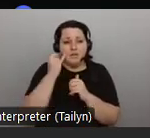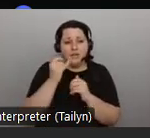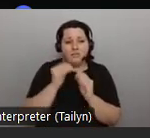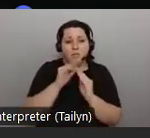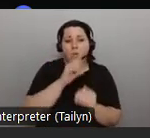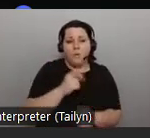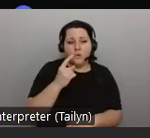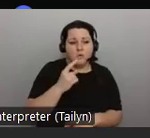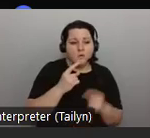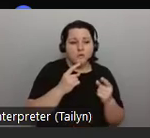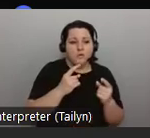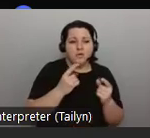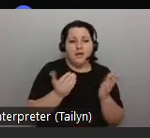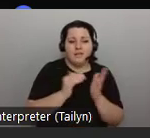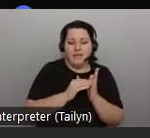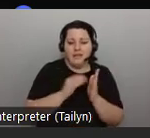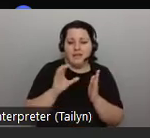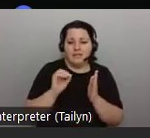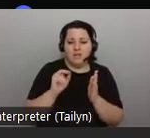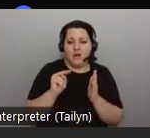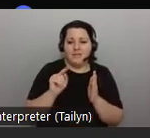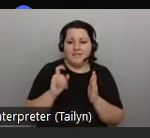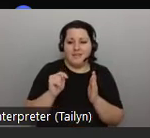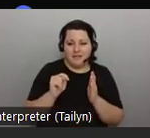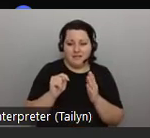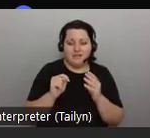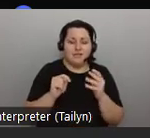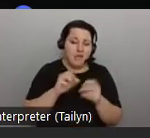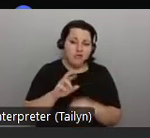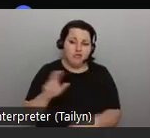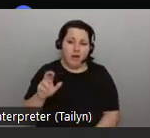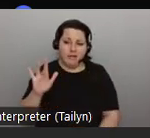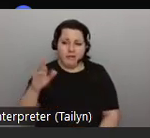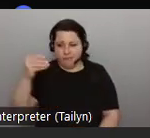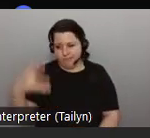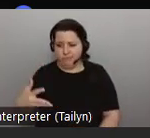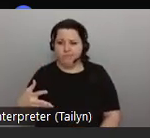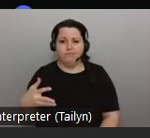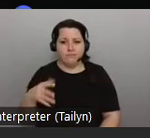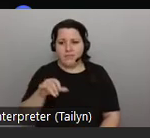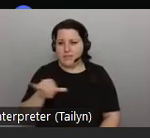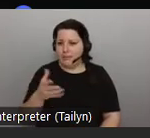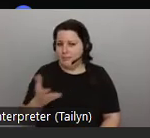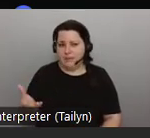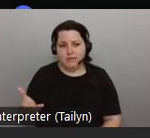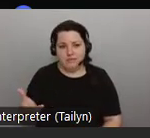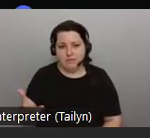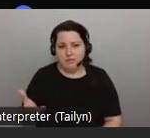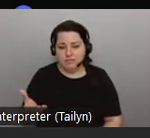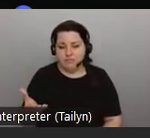that is how we handle our reading order, again this is also in the accessibility issue, you have the alt text button